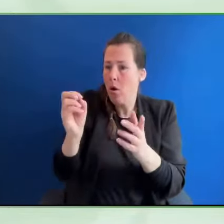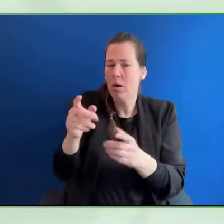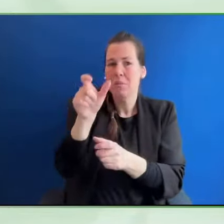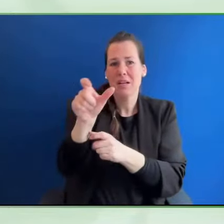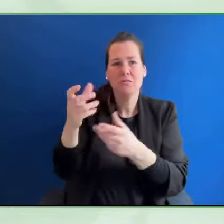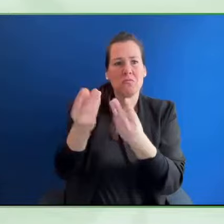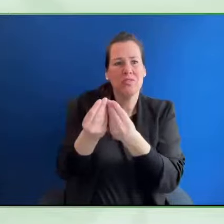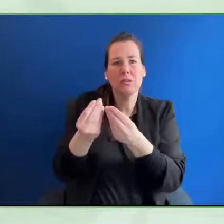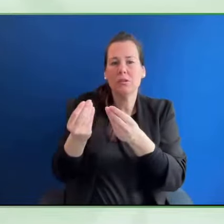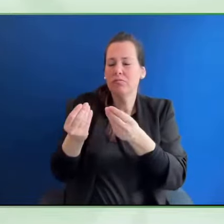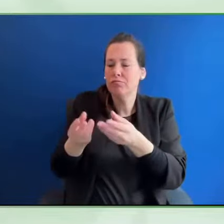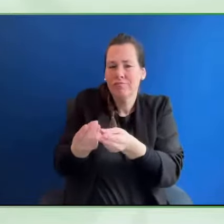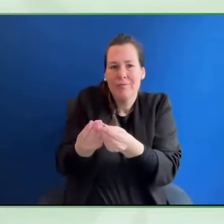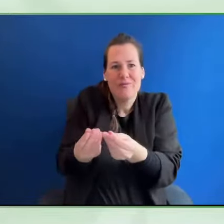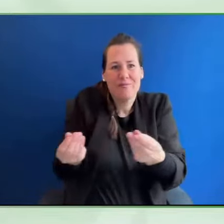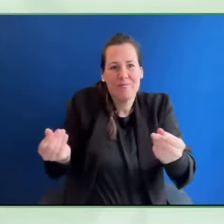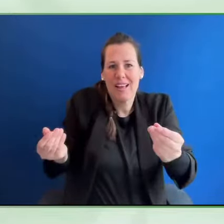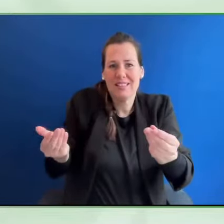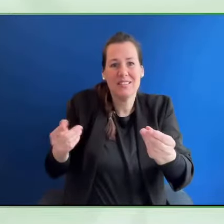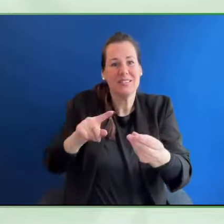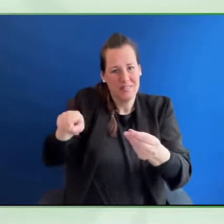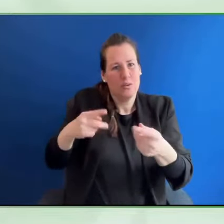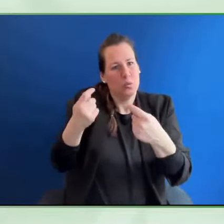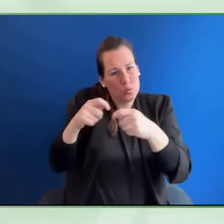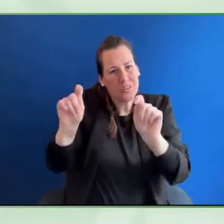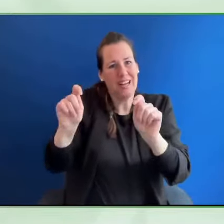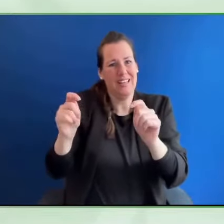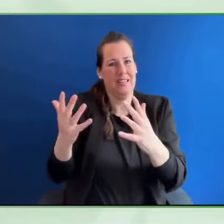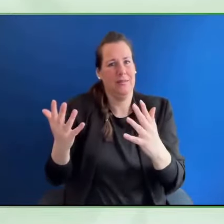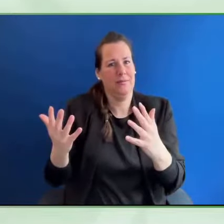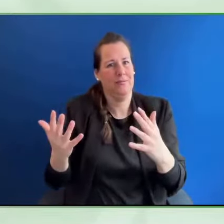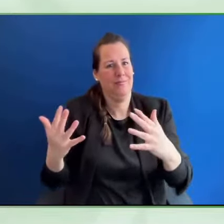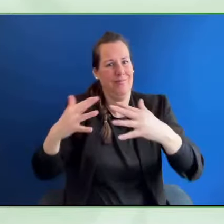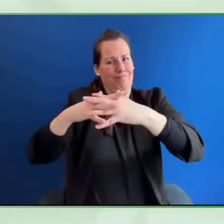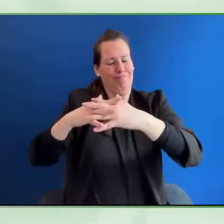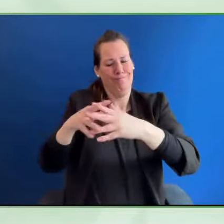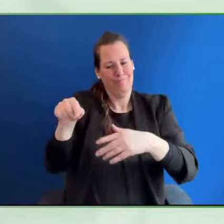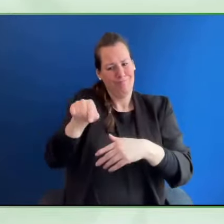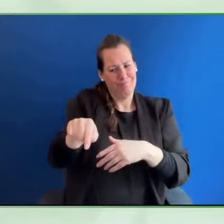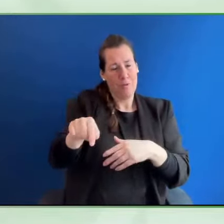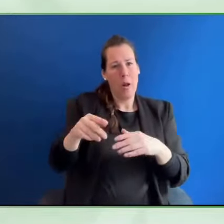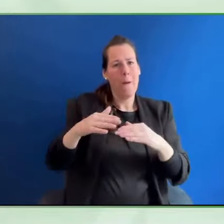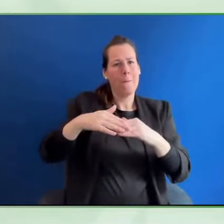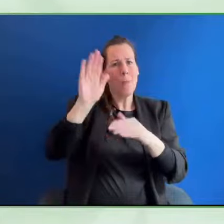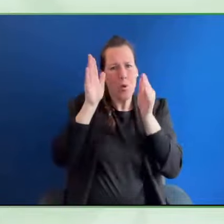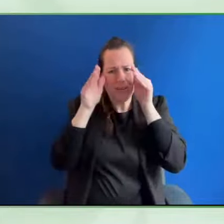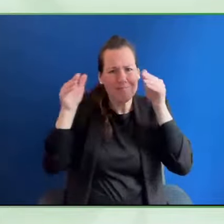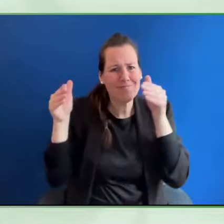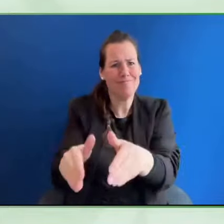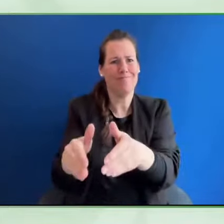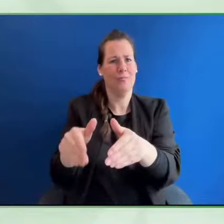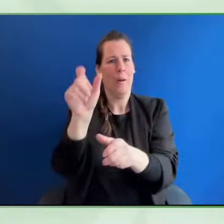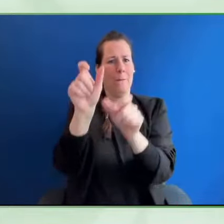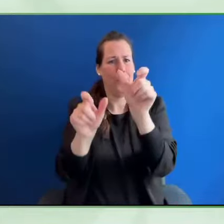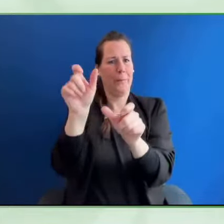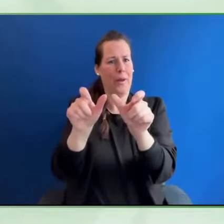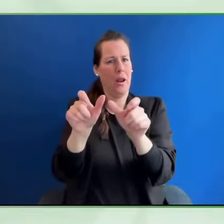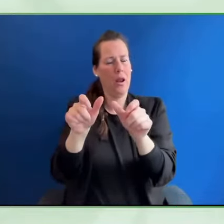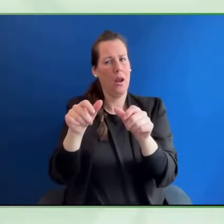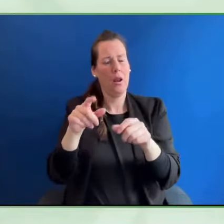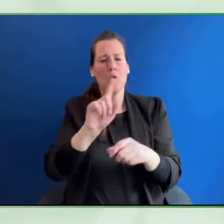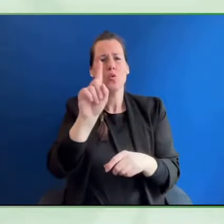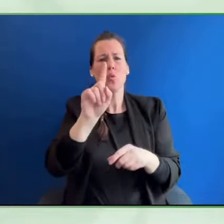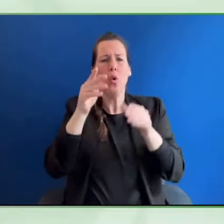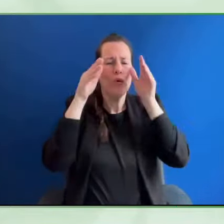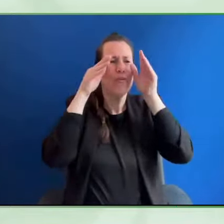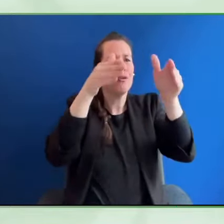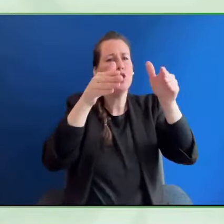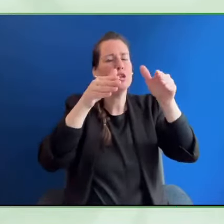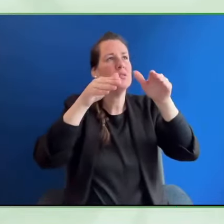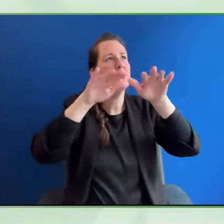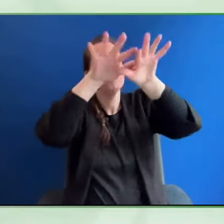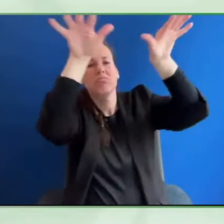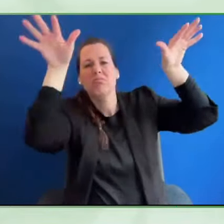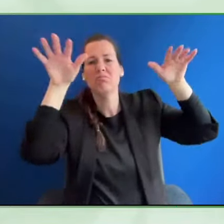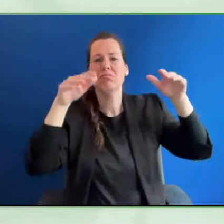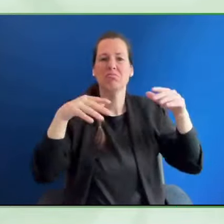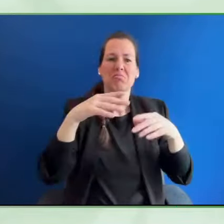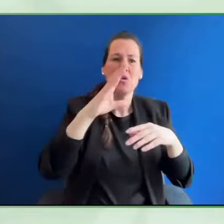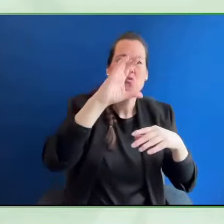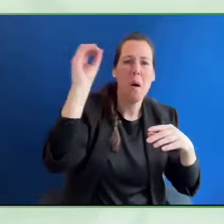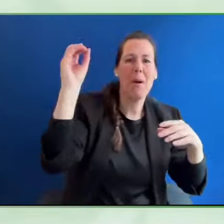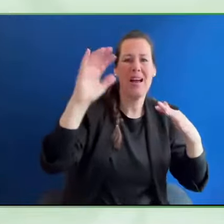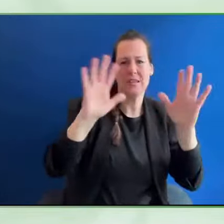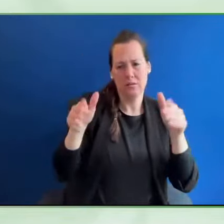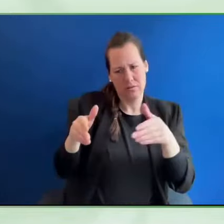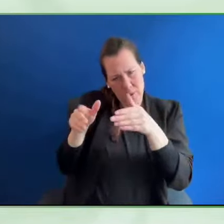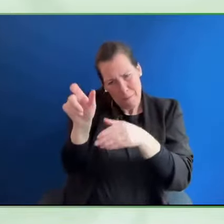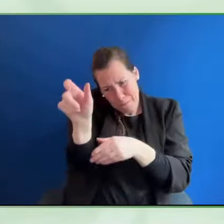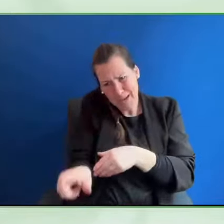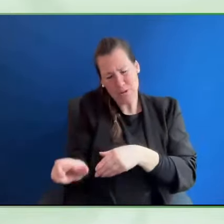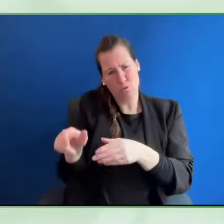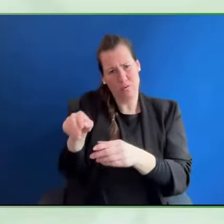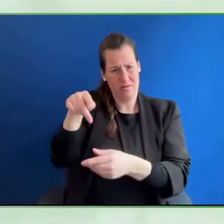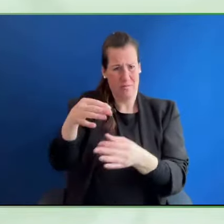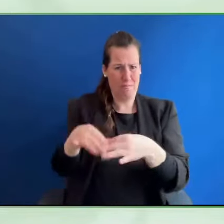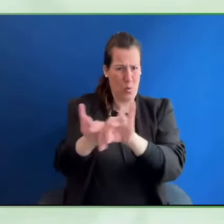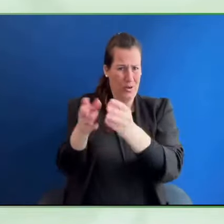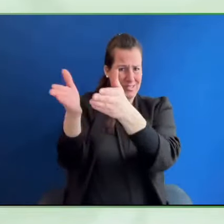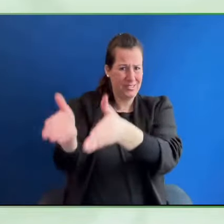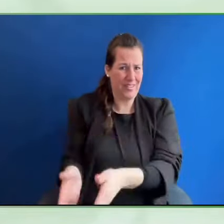We will hopefully be developing quality assurance systems because right now they are poor.